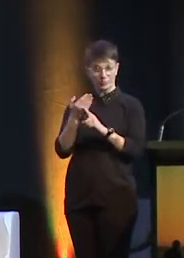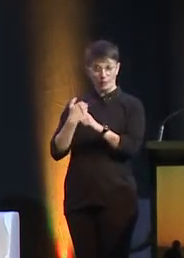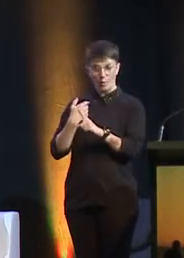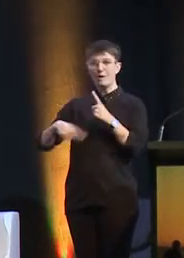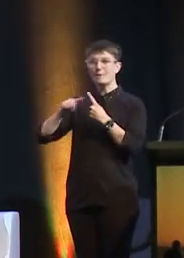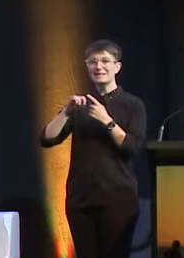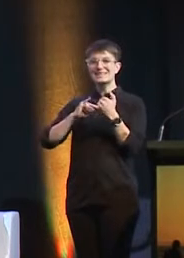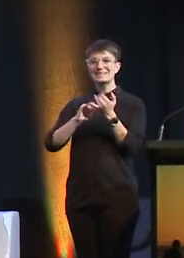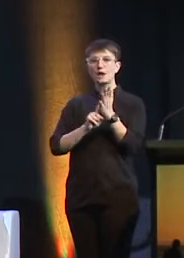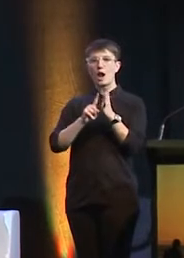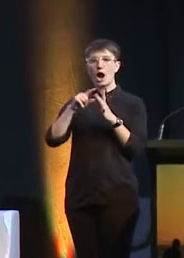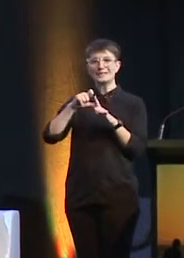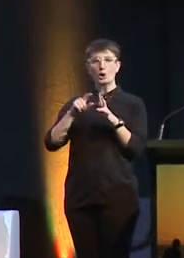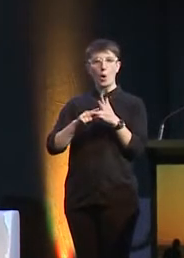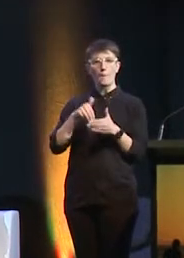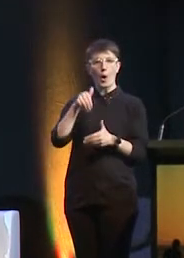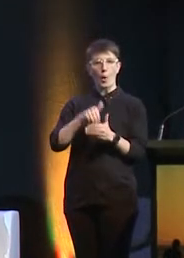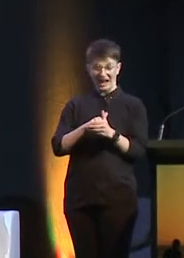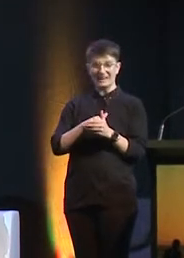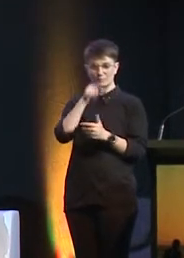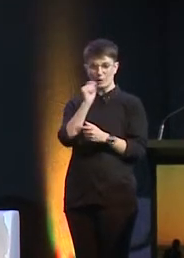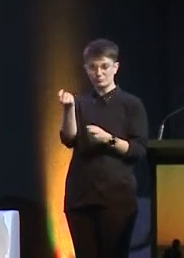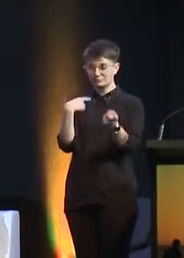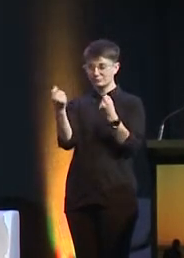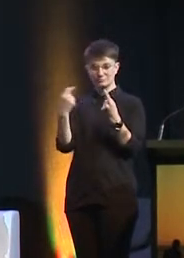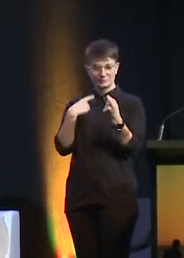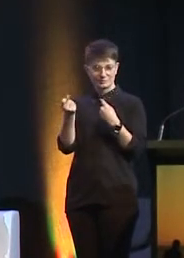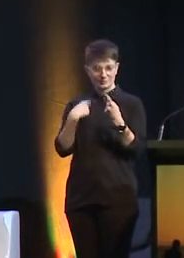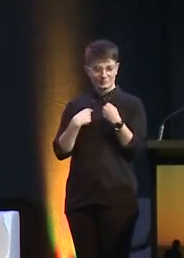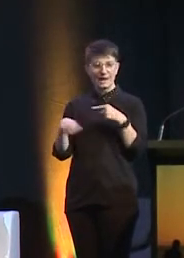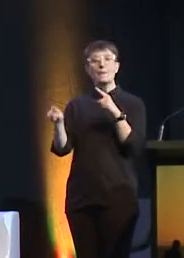the online and Access Radio people who are participating, and so we encourage you to